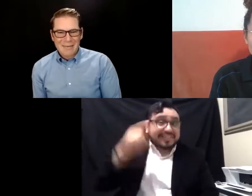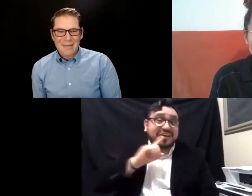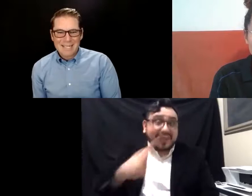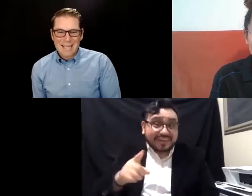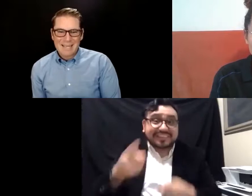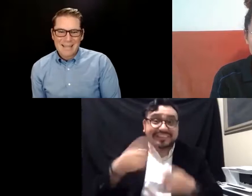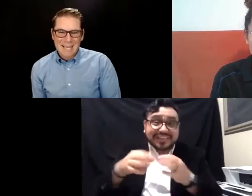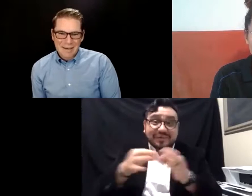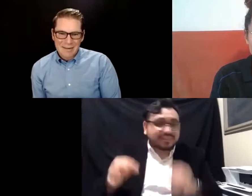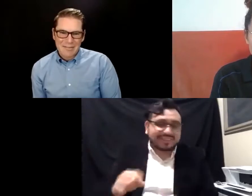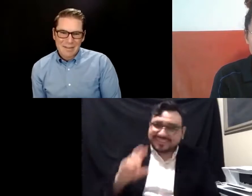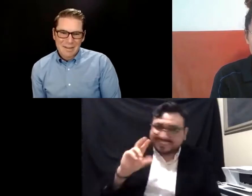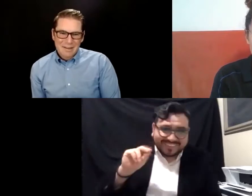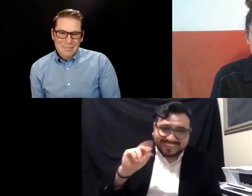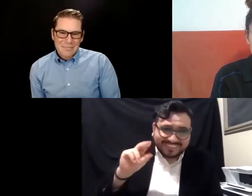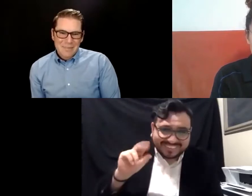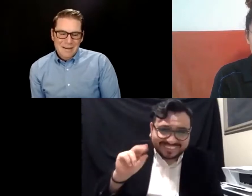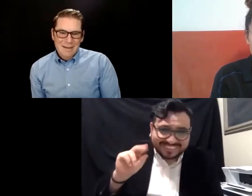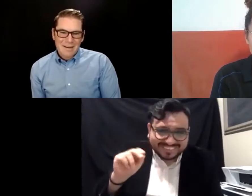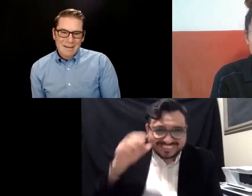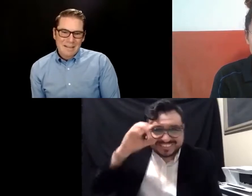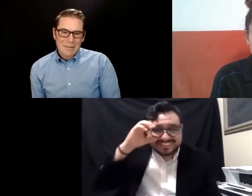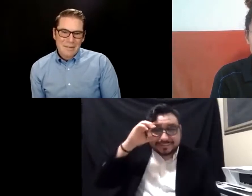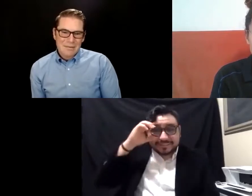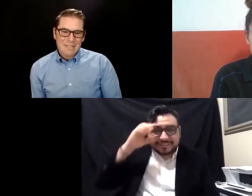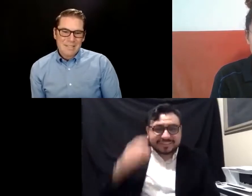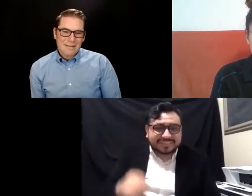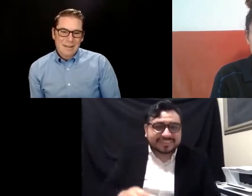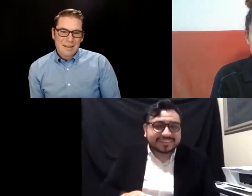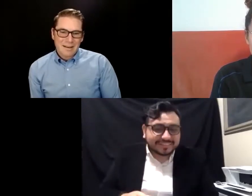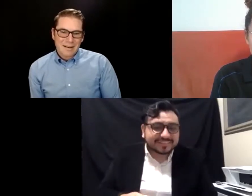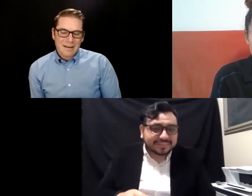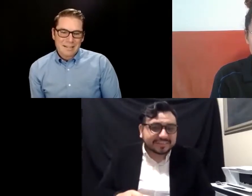tend to think of. Uh, that we use.